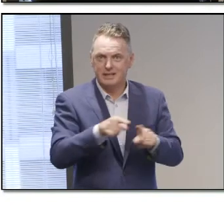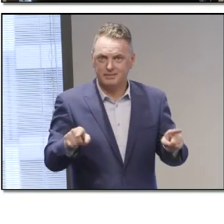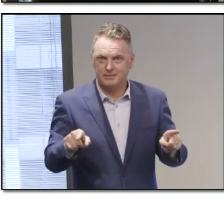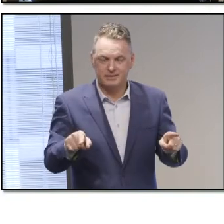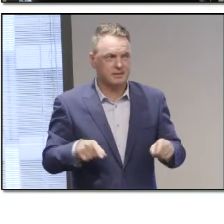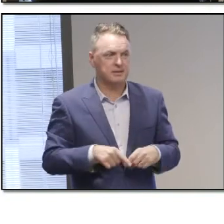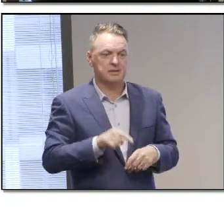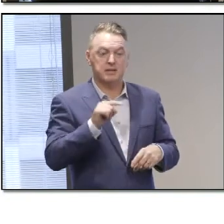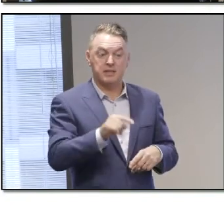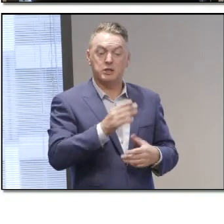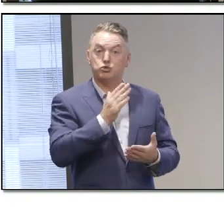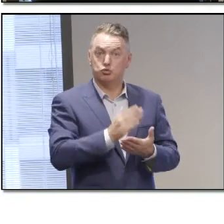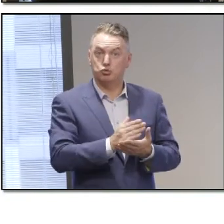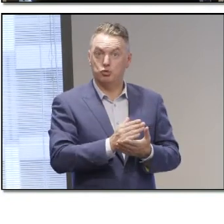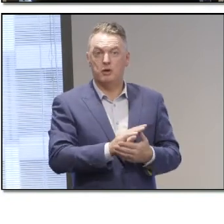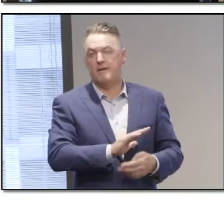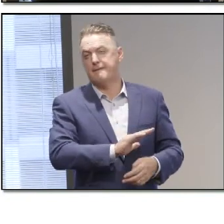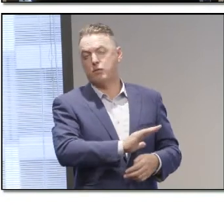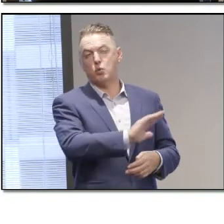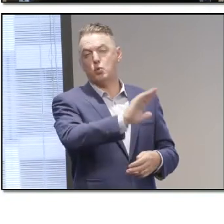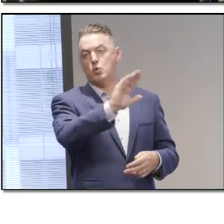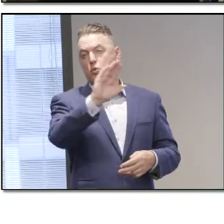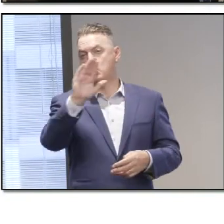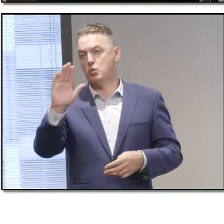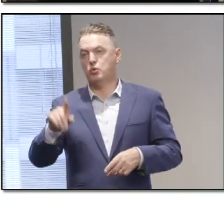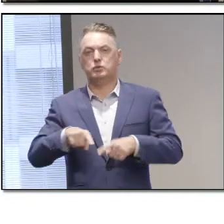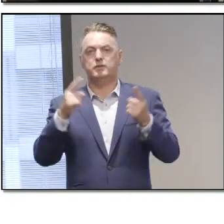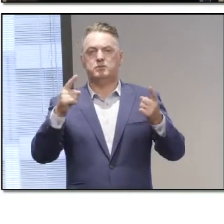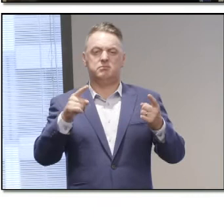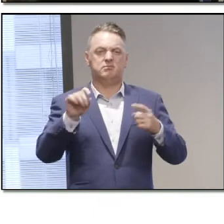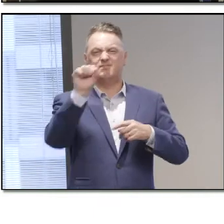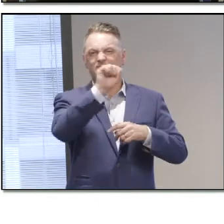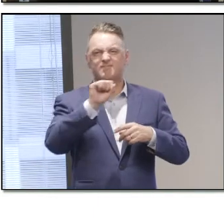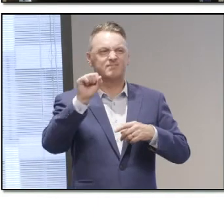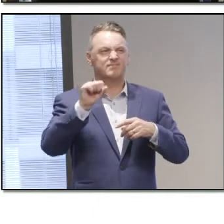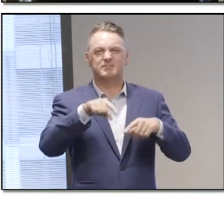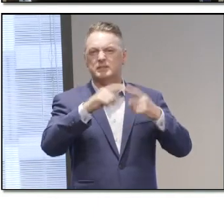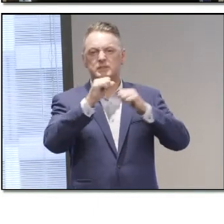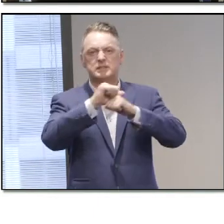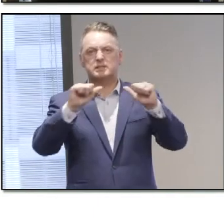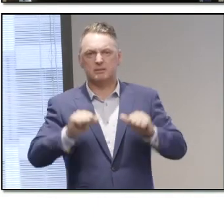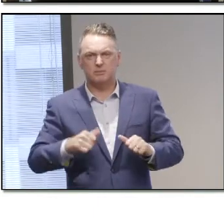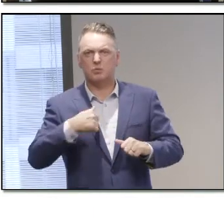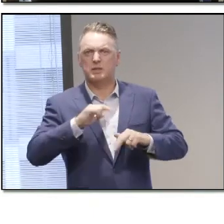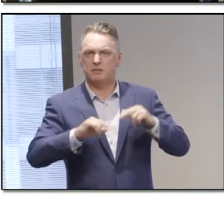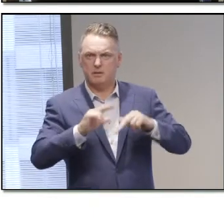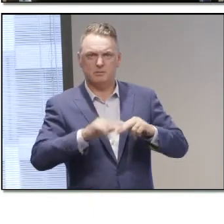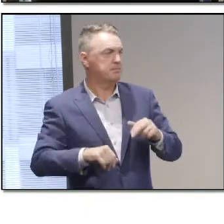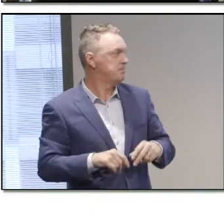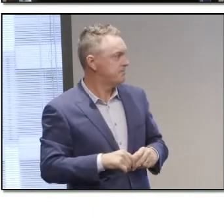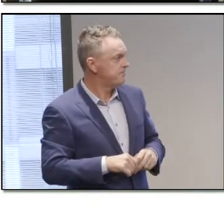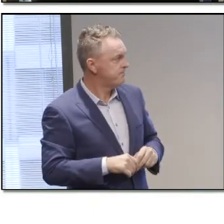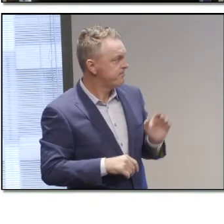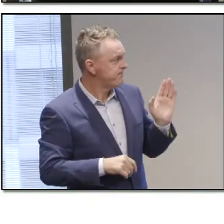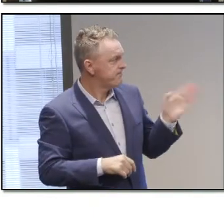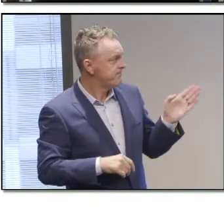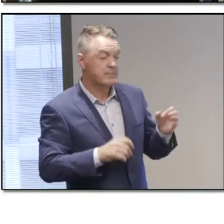true for all of the different organ systems that we develop and it's an important concept